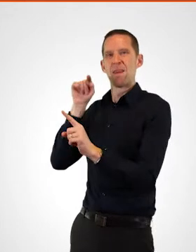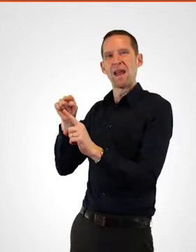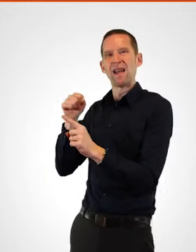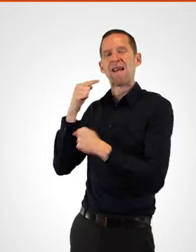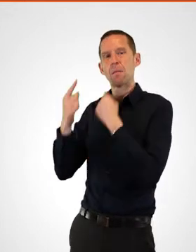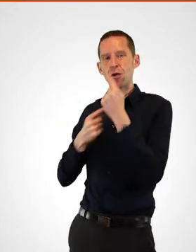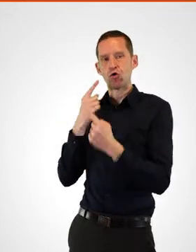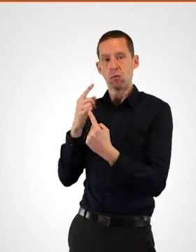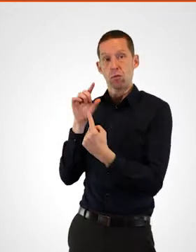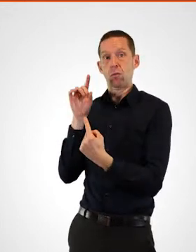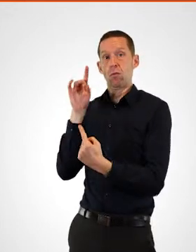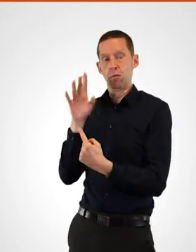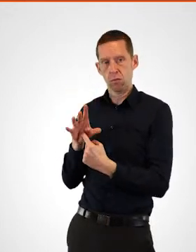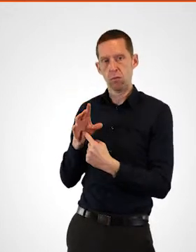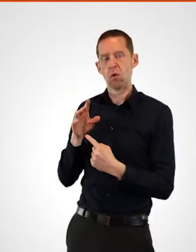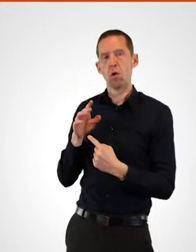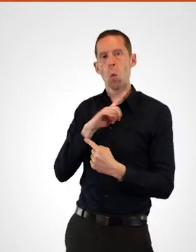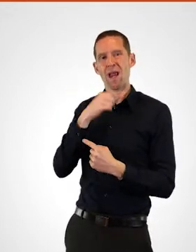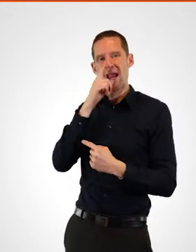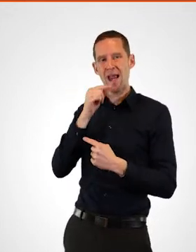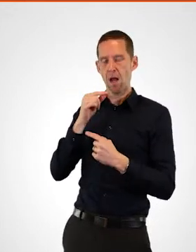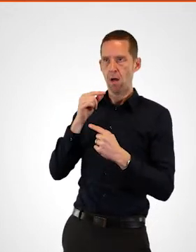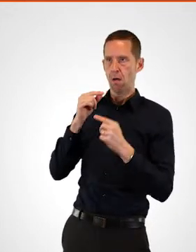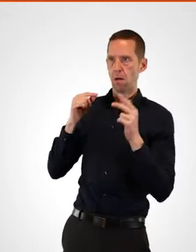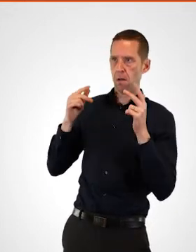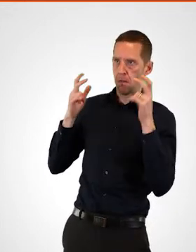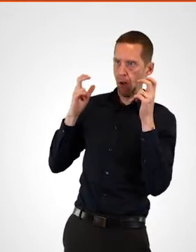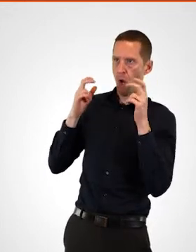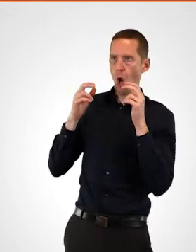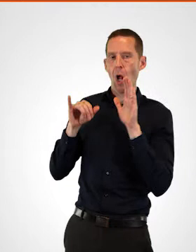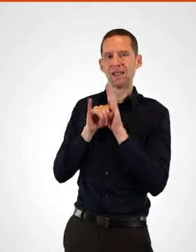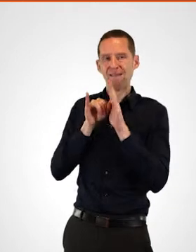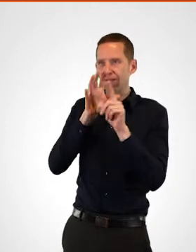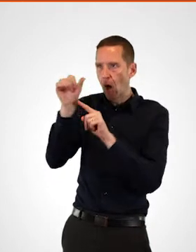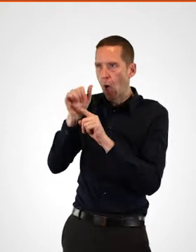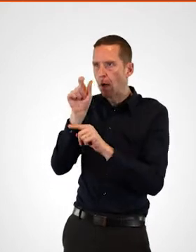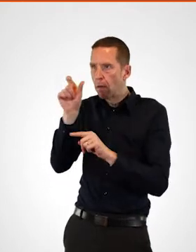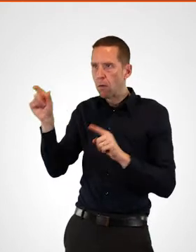is absolutely crucial for being able to identify individual phonemes